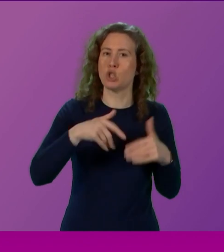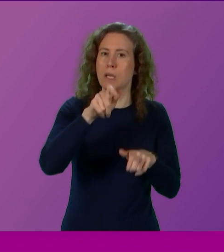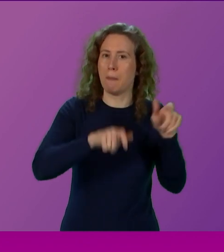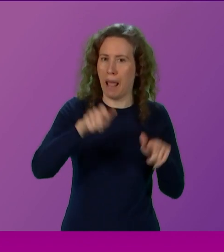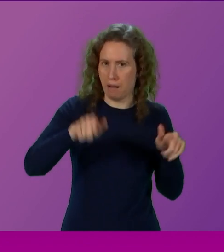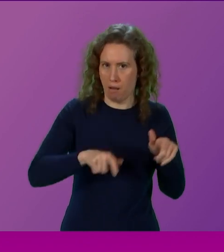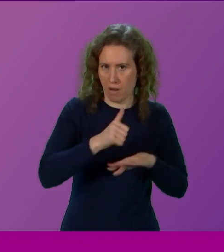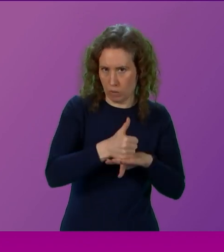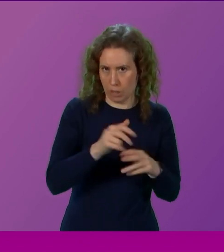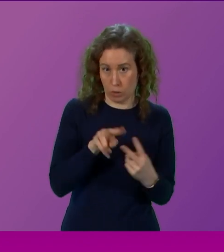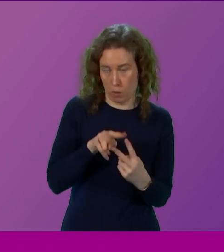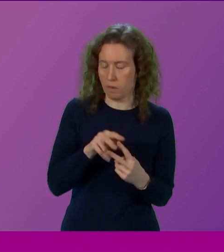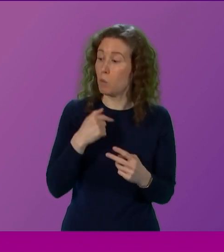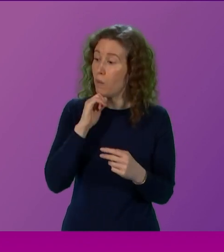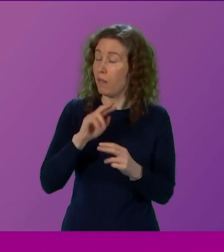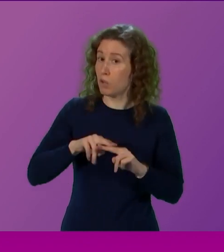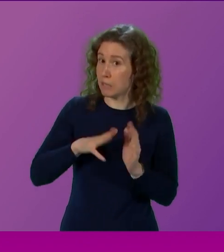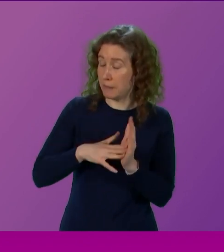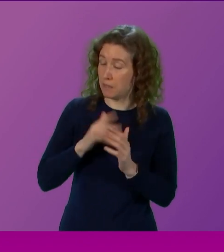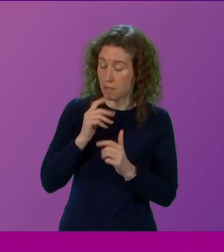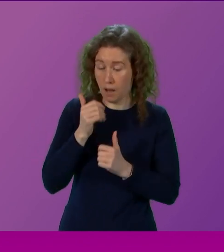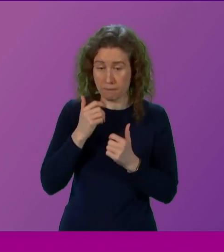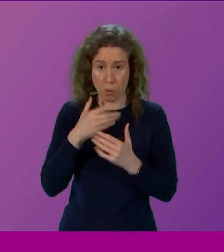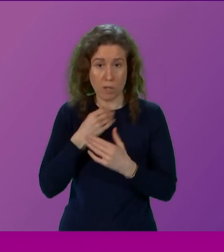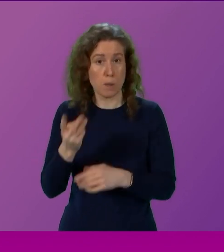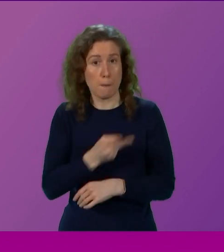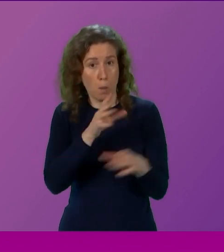Will the First Minister join me in wishing both teams well? Will she also acknowledge